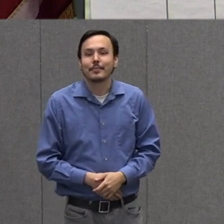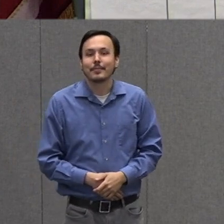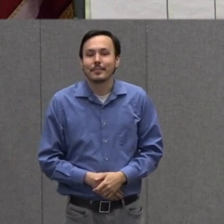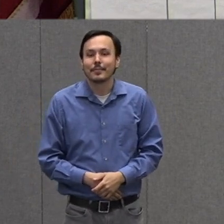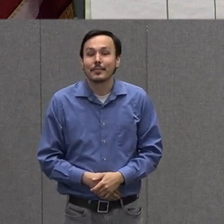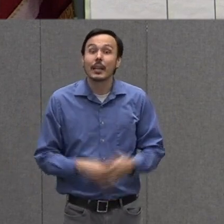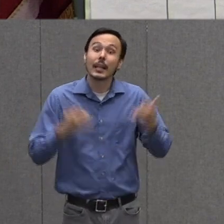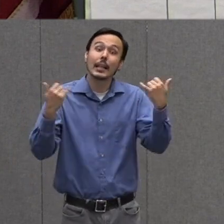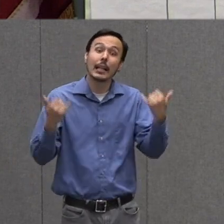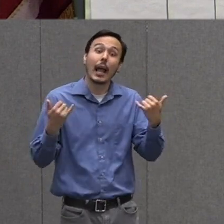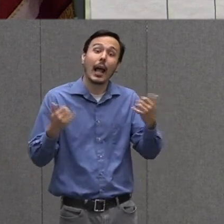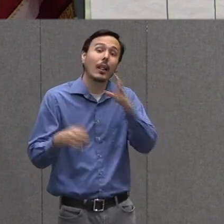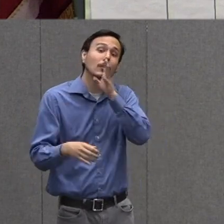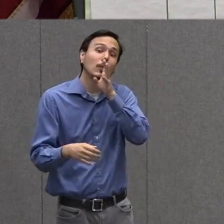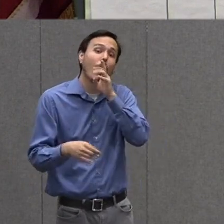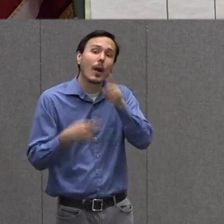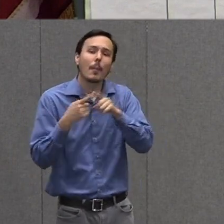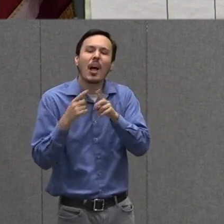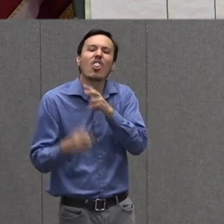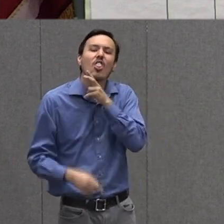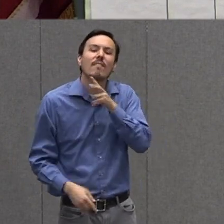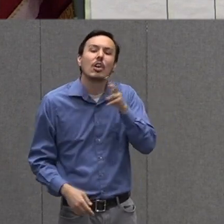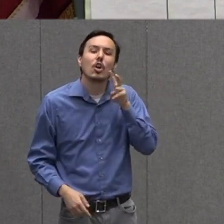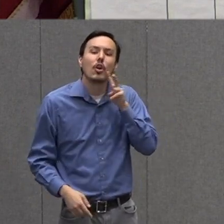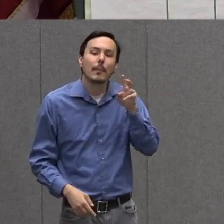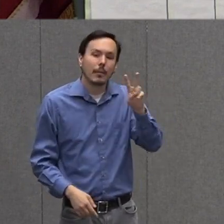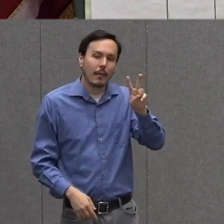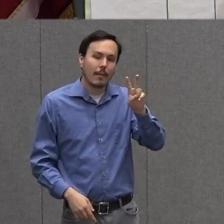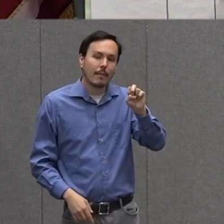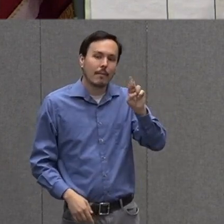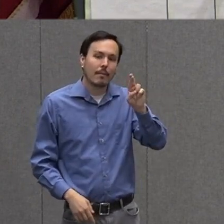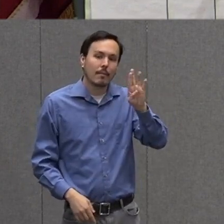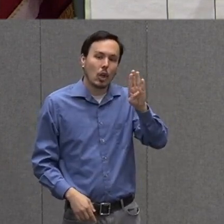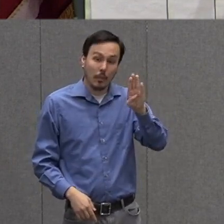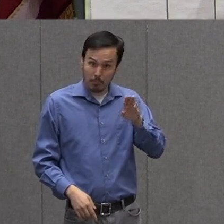Now let's talk about the verbs that are in our poem. Do you know what a verb is?